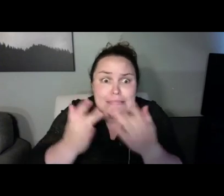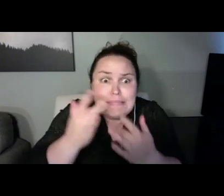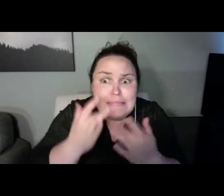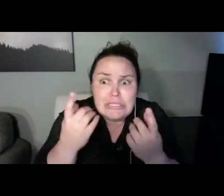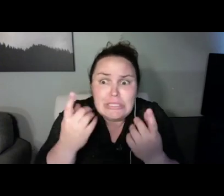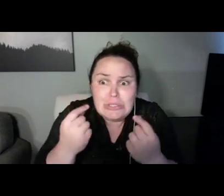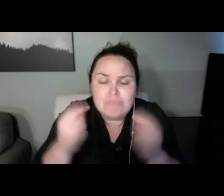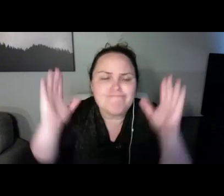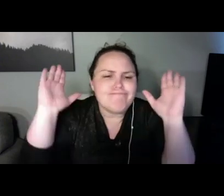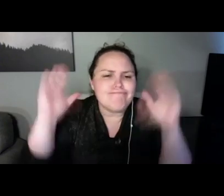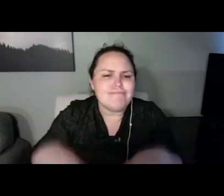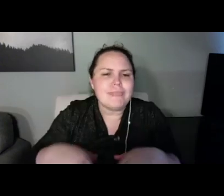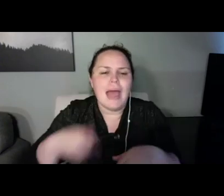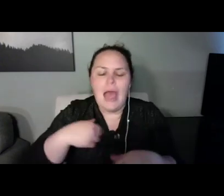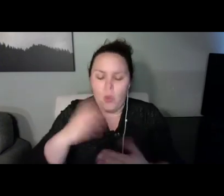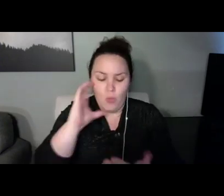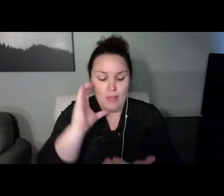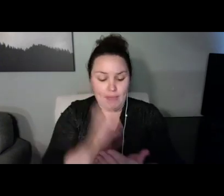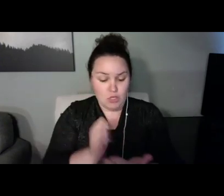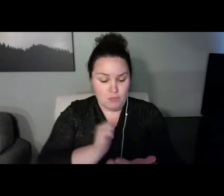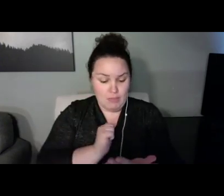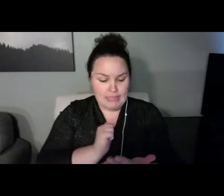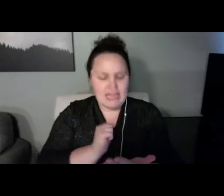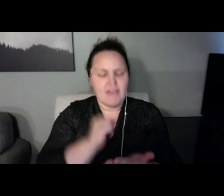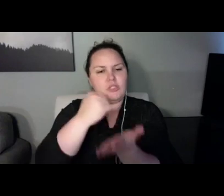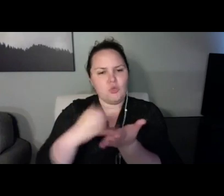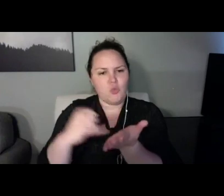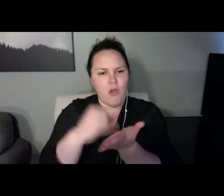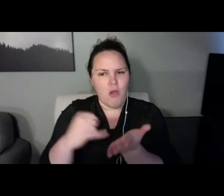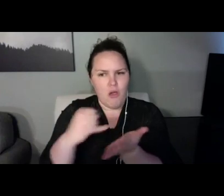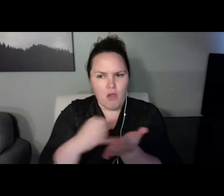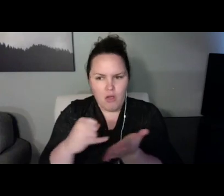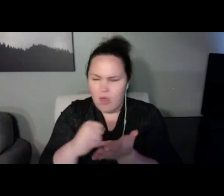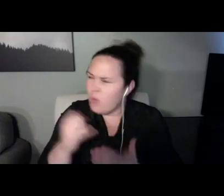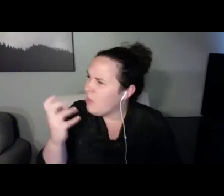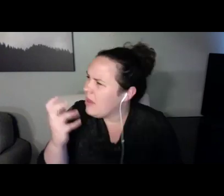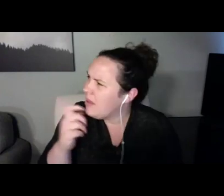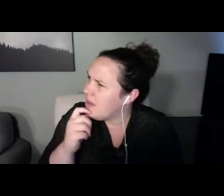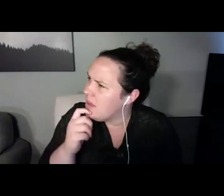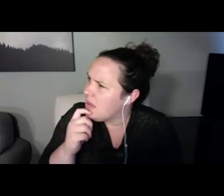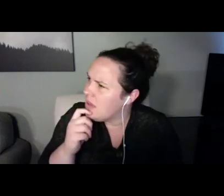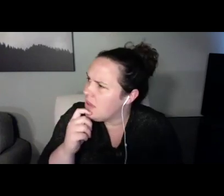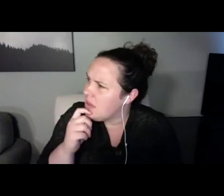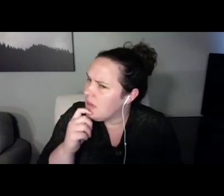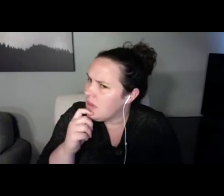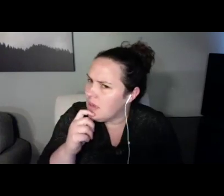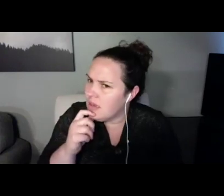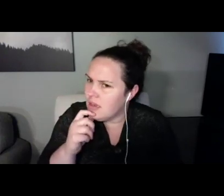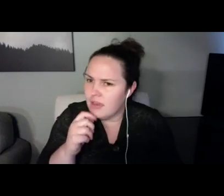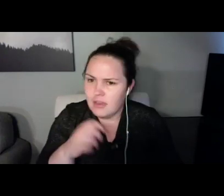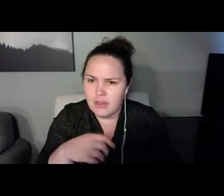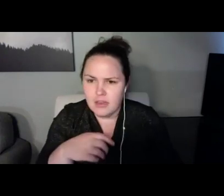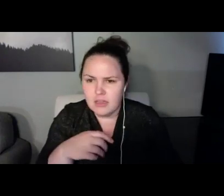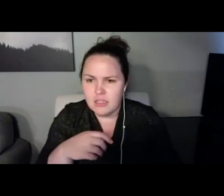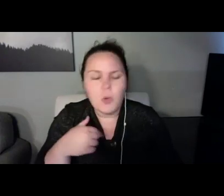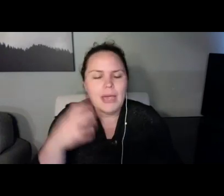a picture of myself, that's what? That's what I decided to draw.